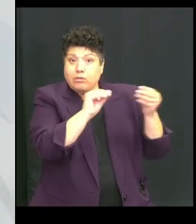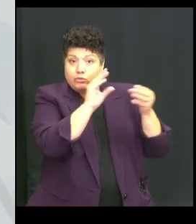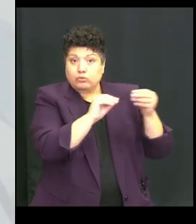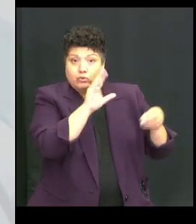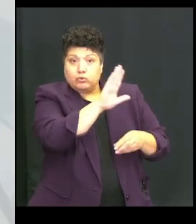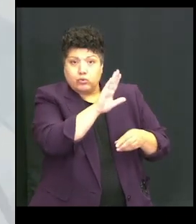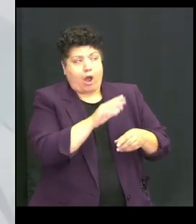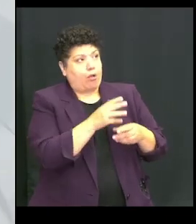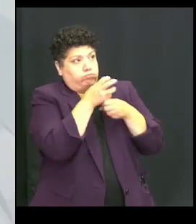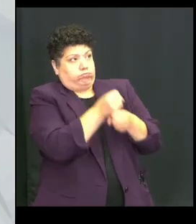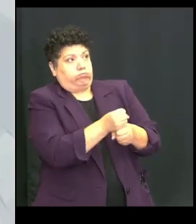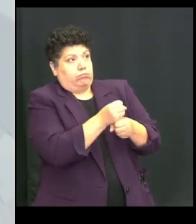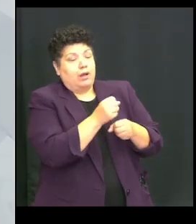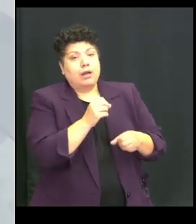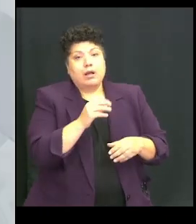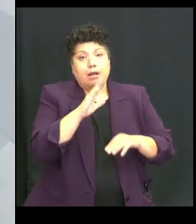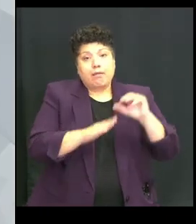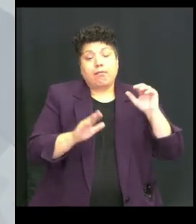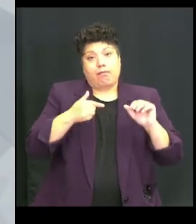than coming from a political party, and the like.